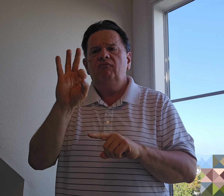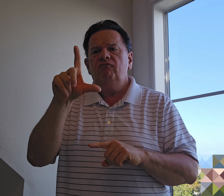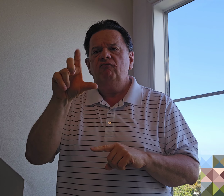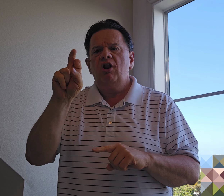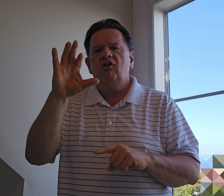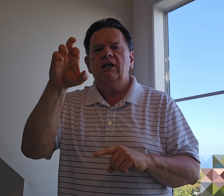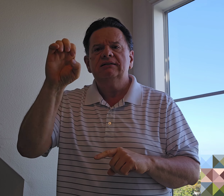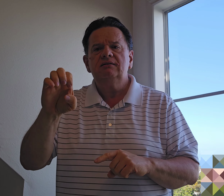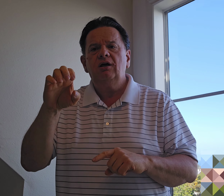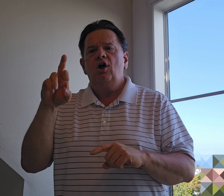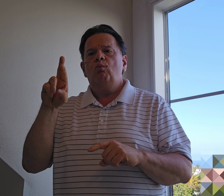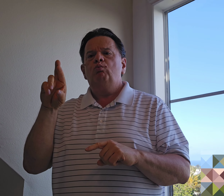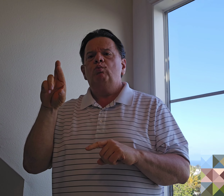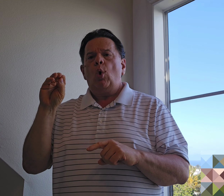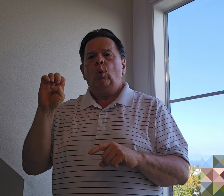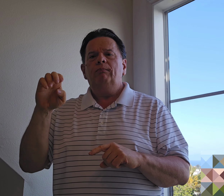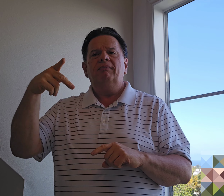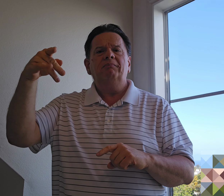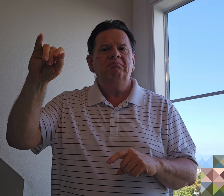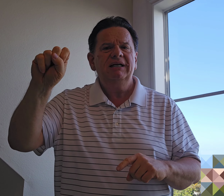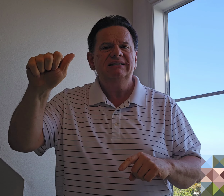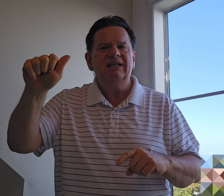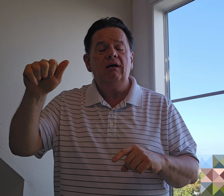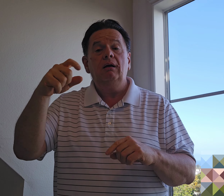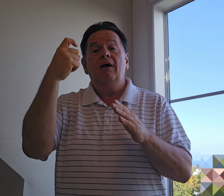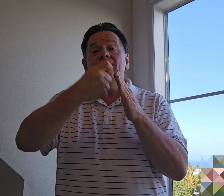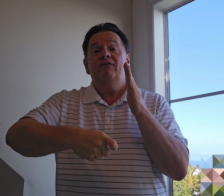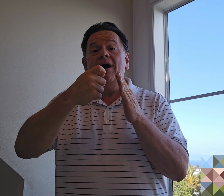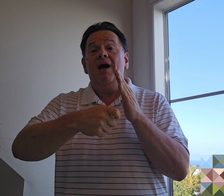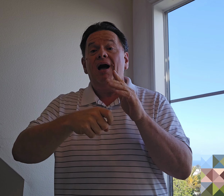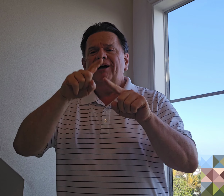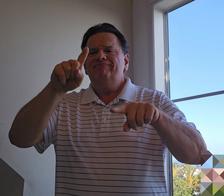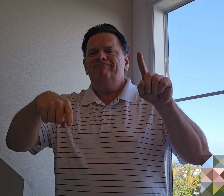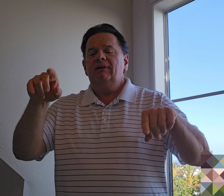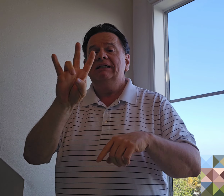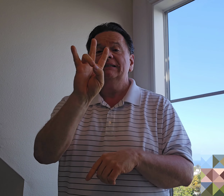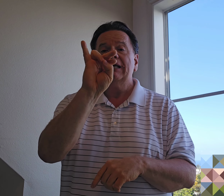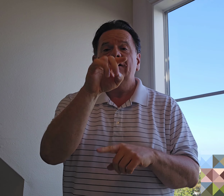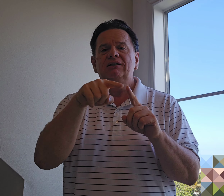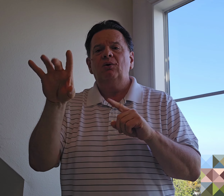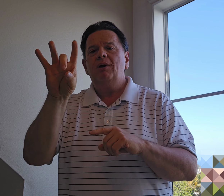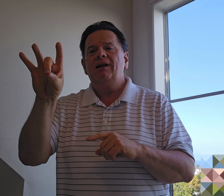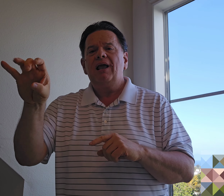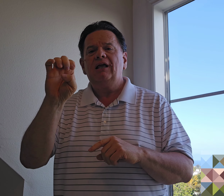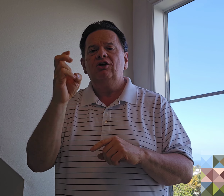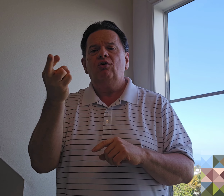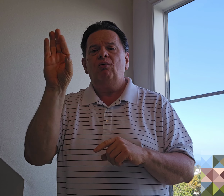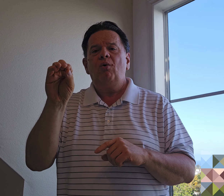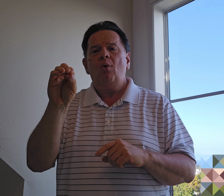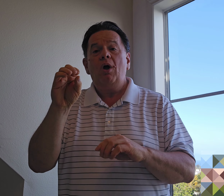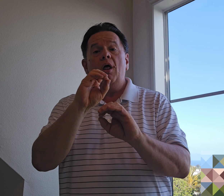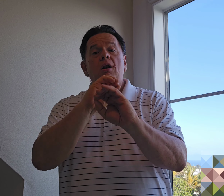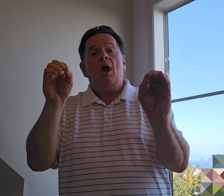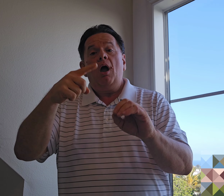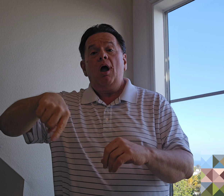There were various municipalities, Florence, Pisa, and Rome. The fines ranged from €70 to €88.